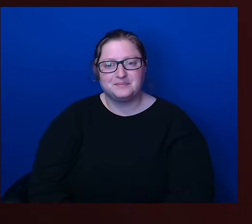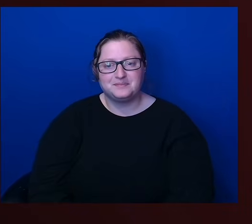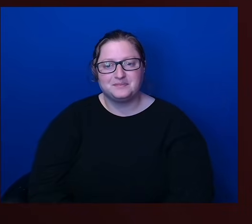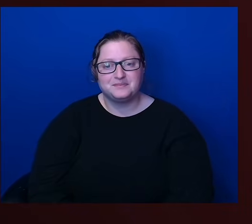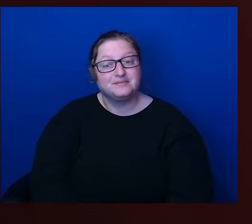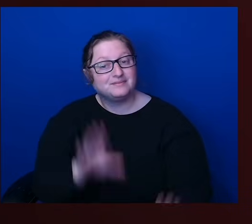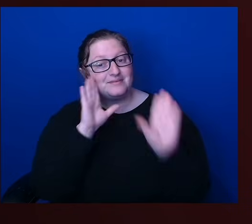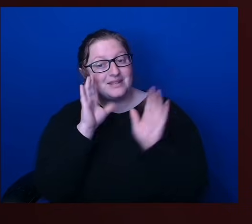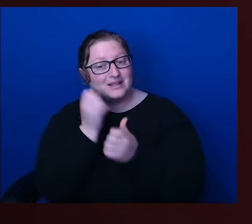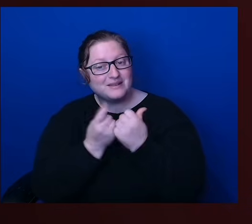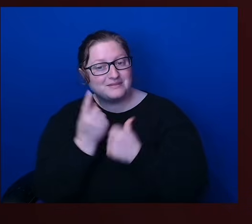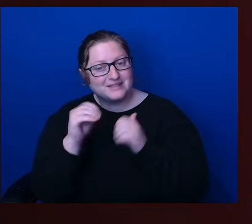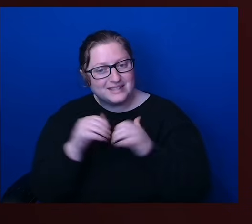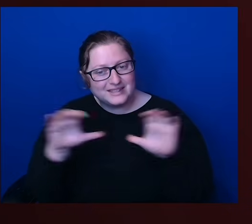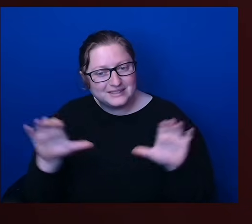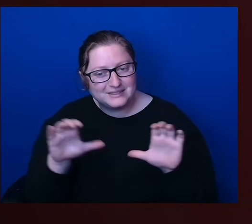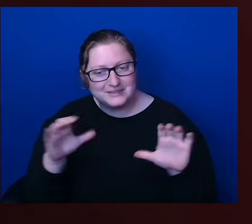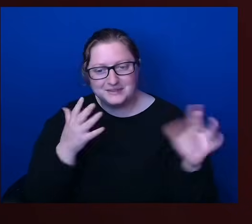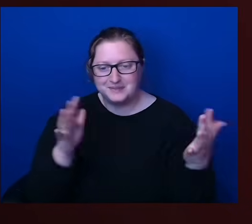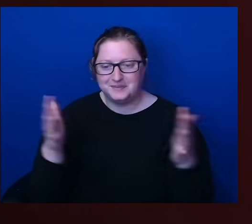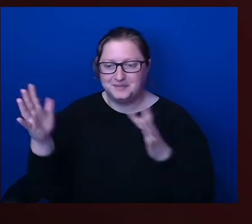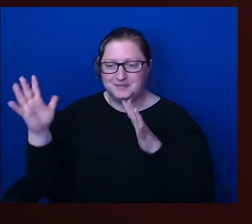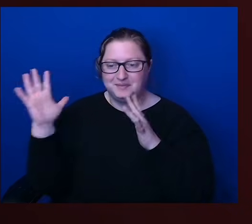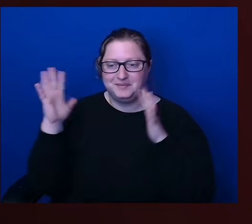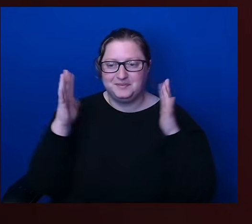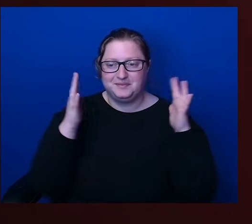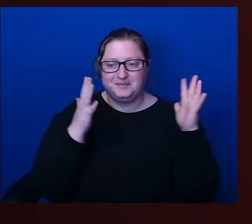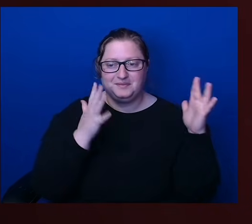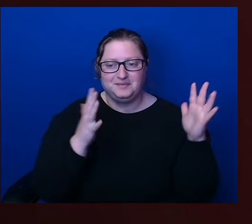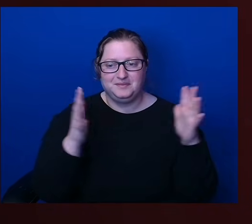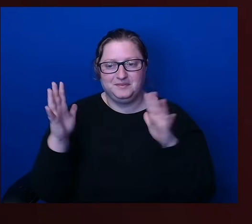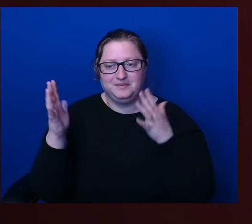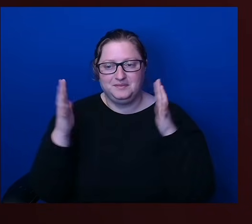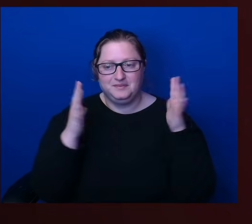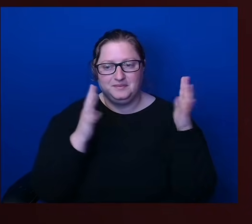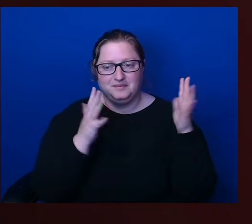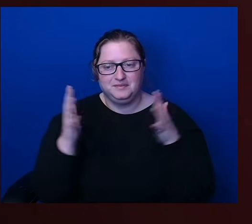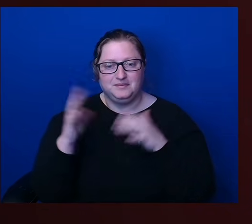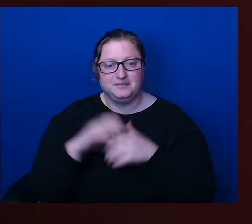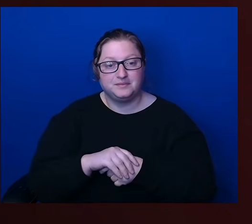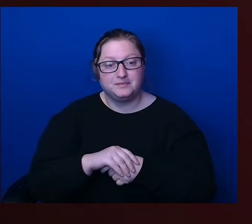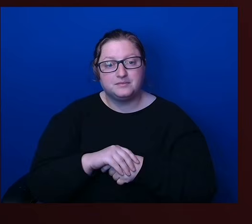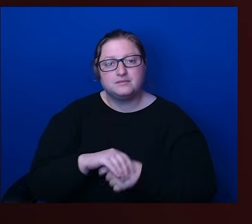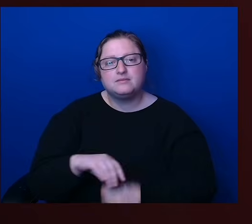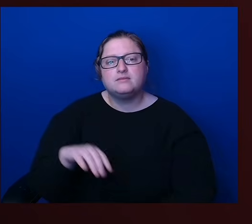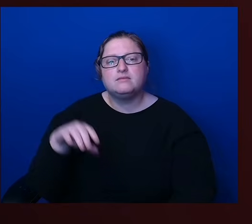So, Jeremy talked about the Model Context Protocol.